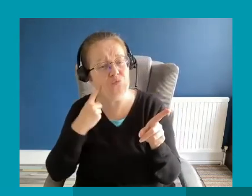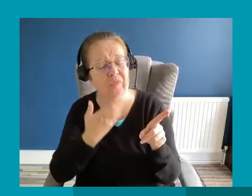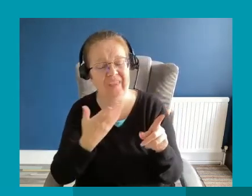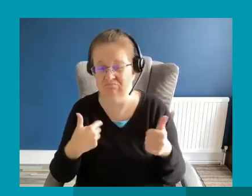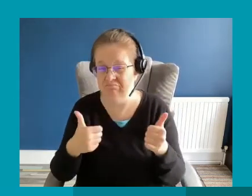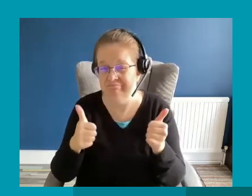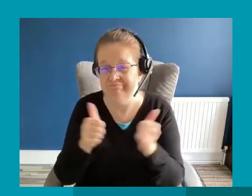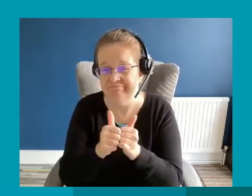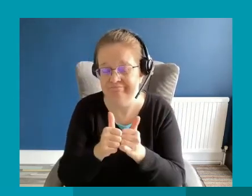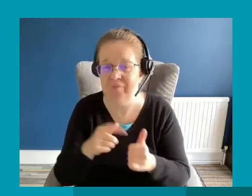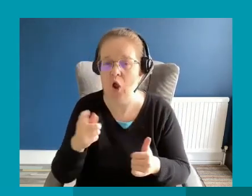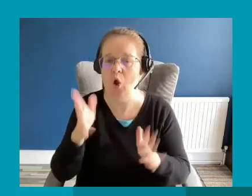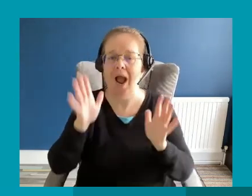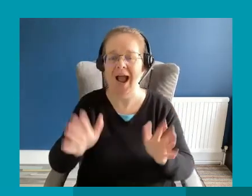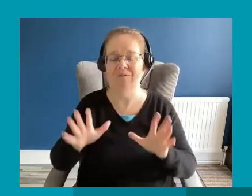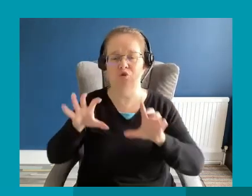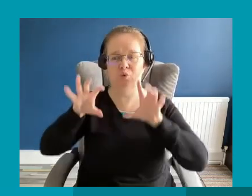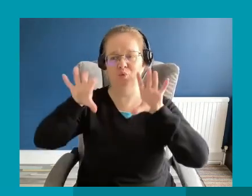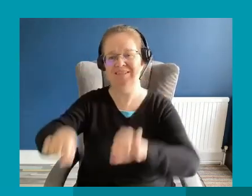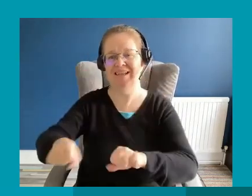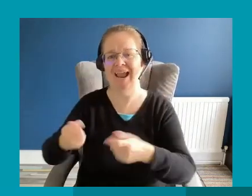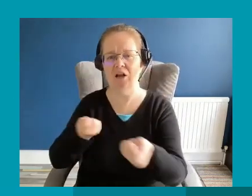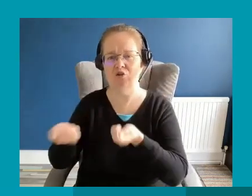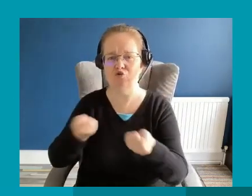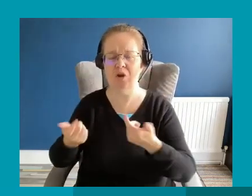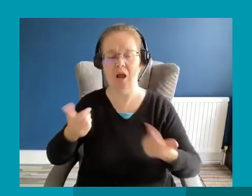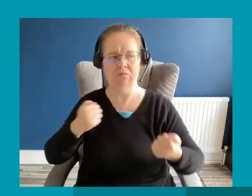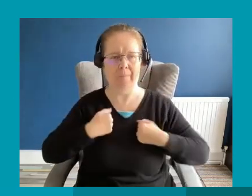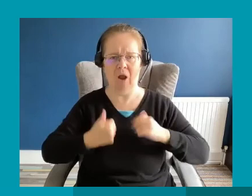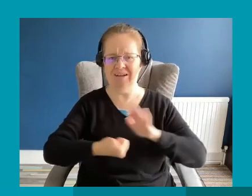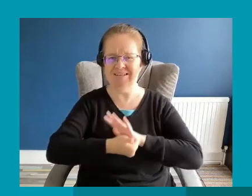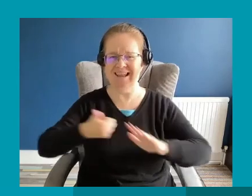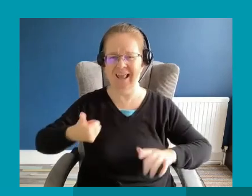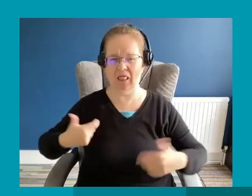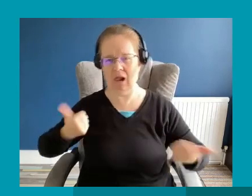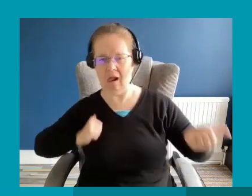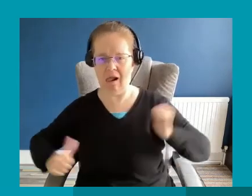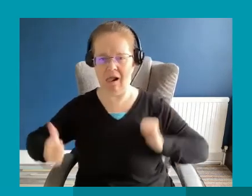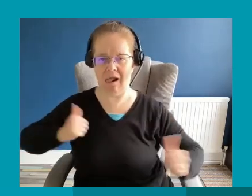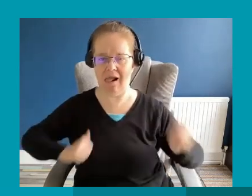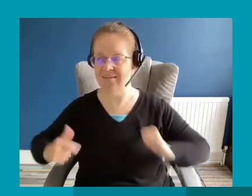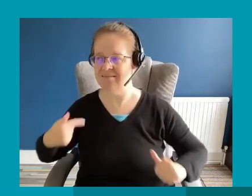I think you should take control. Show off your skills, show off your benefits and prove them wrong.